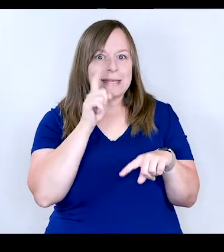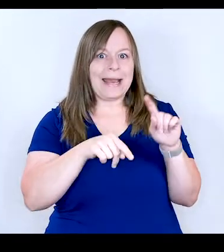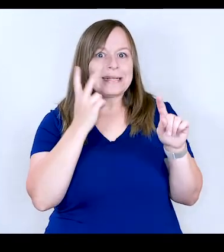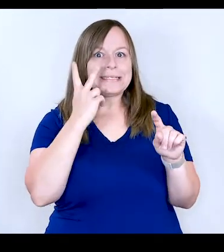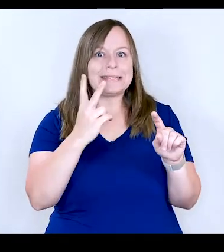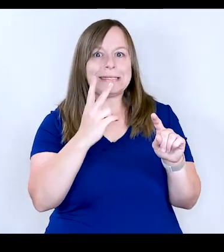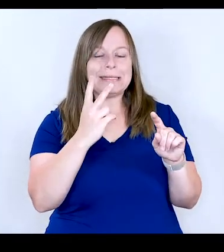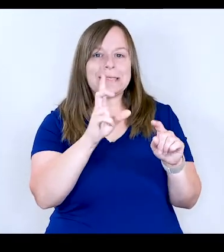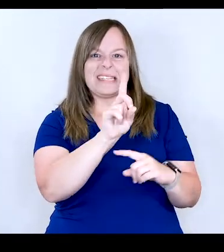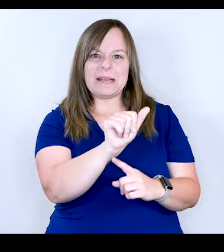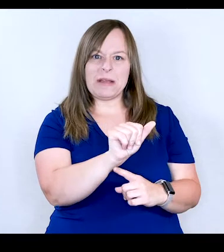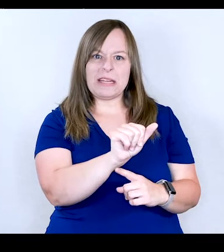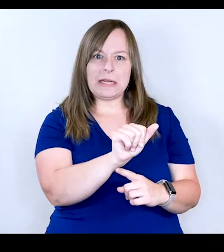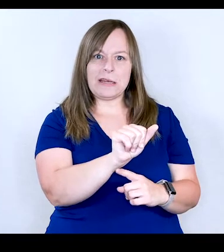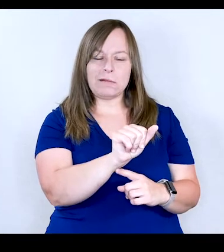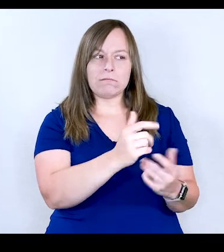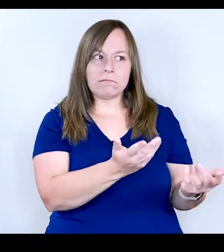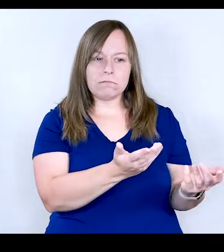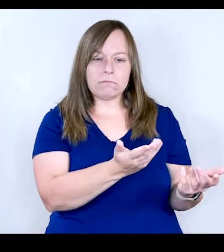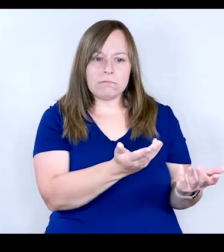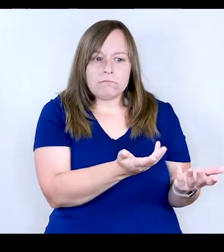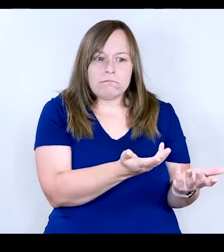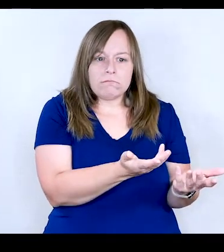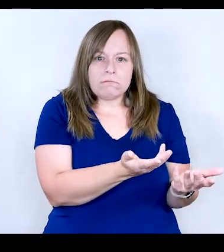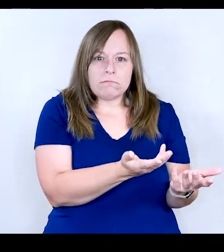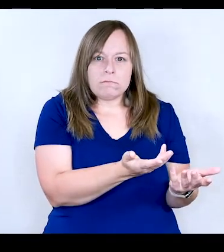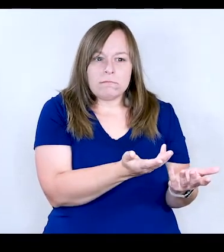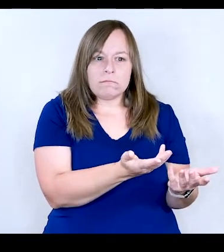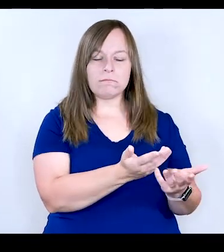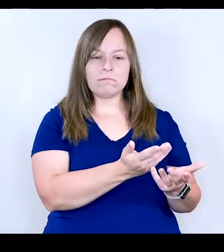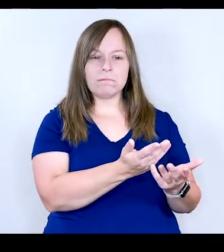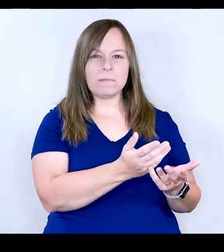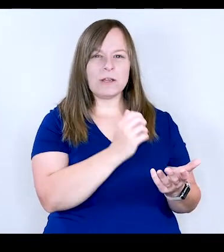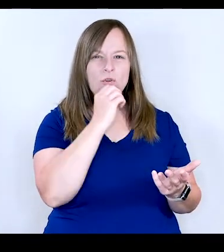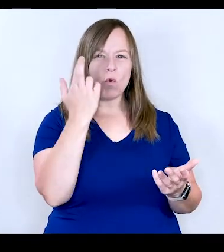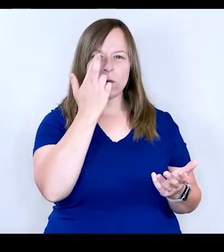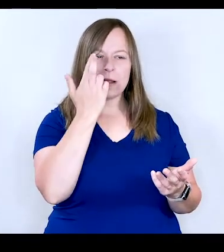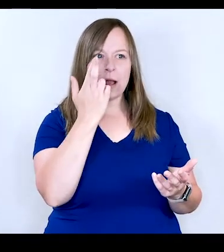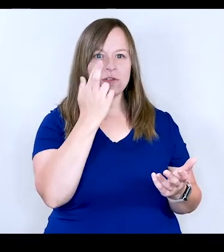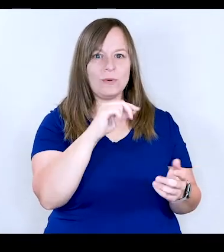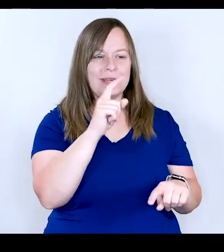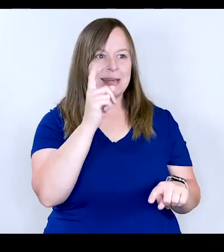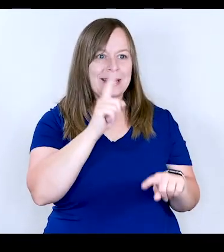don't have a TBI or a brain injury or a concussion, they don't realize that some